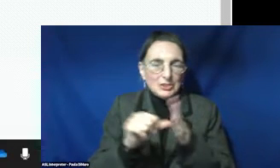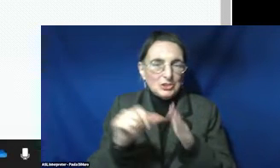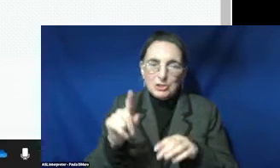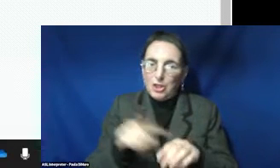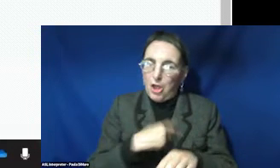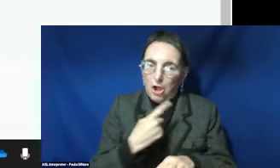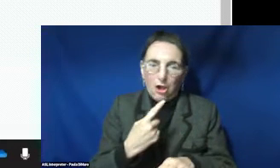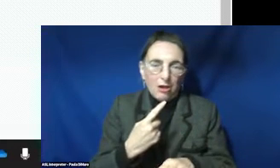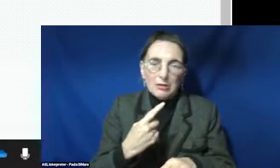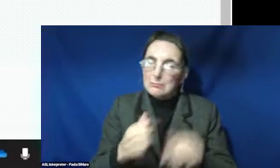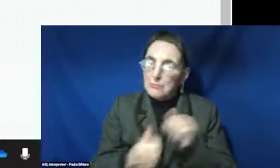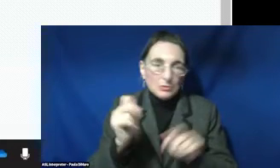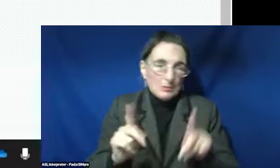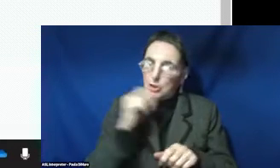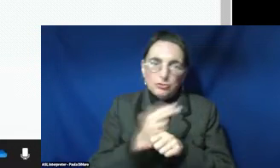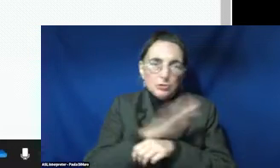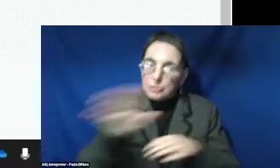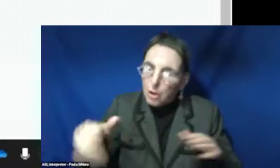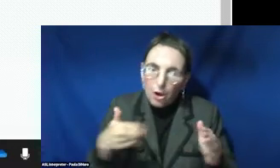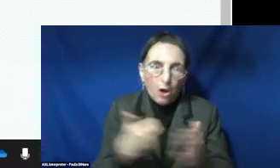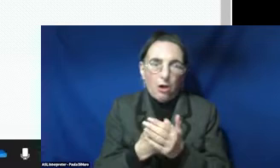We have implemented last year a trimming feature.